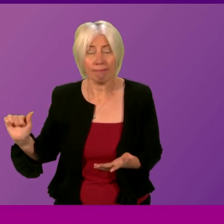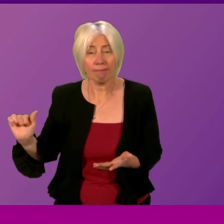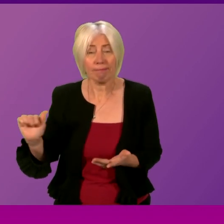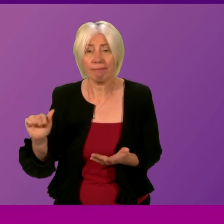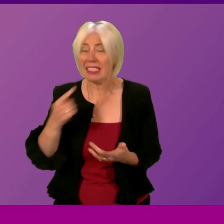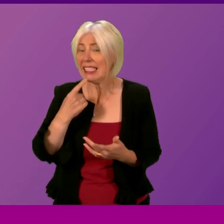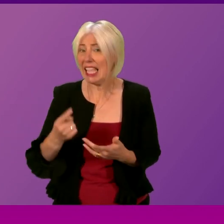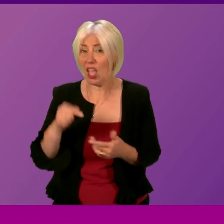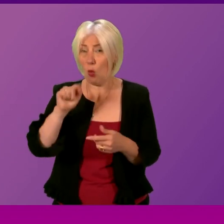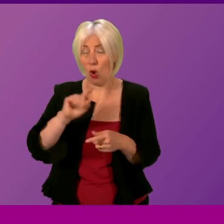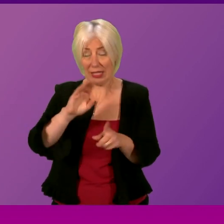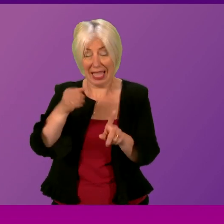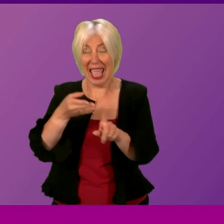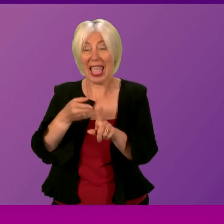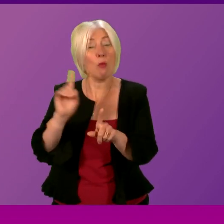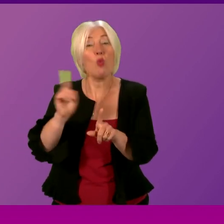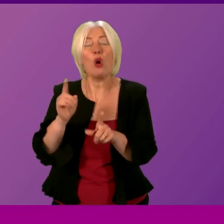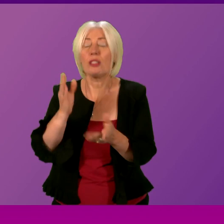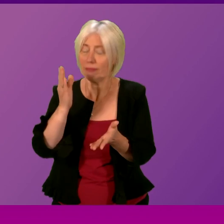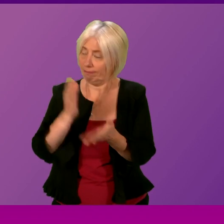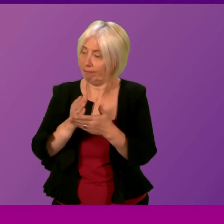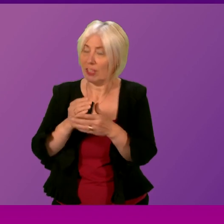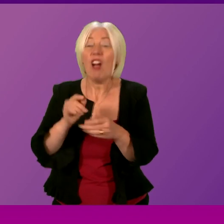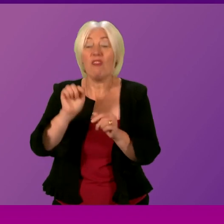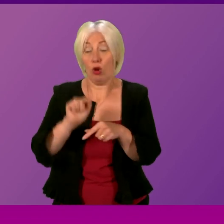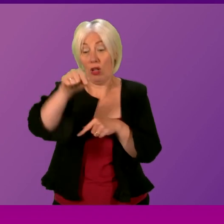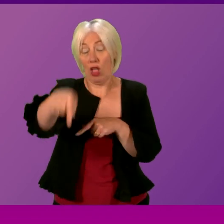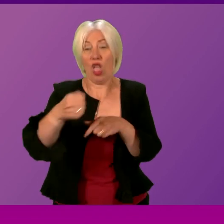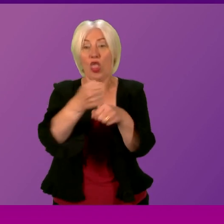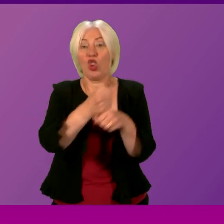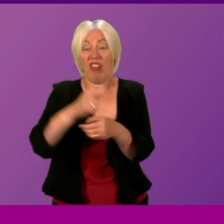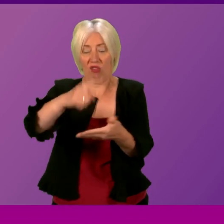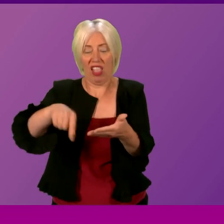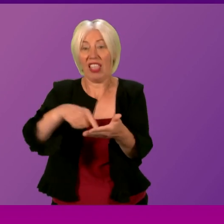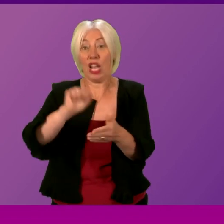to what this is all about. It is all about the general election and the Tories trying to appeal